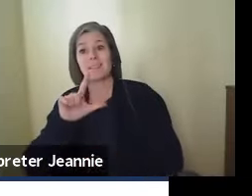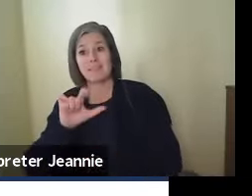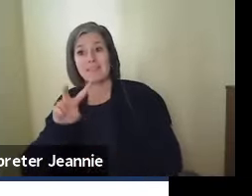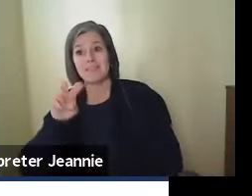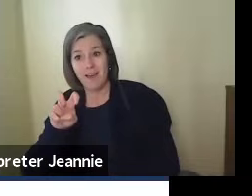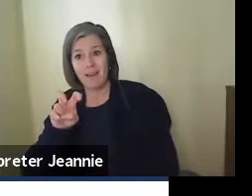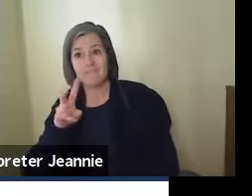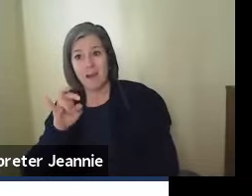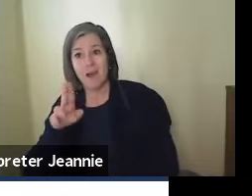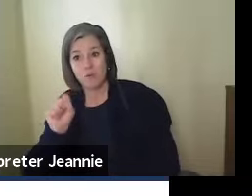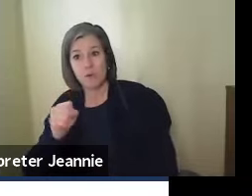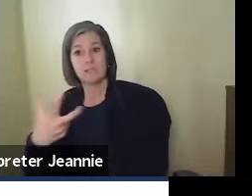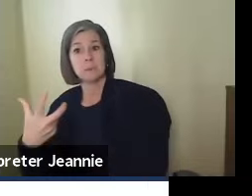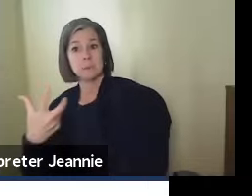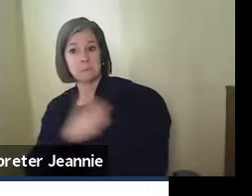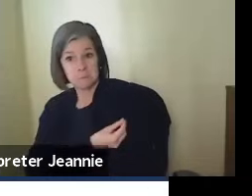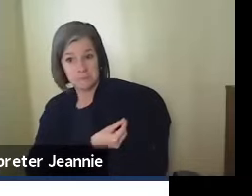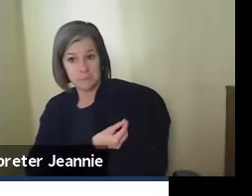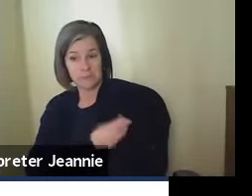that you use to vaccinate. Instead of using